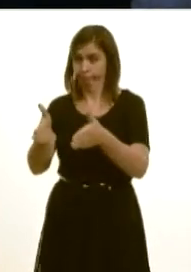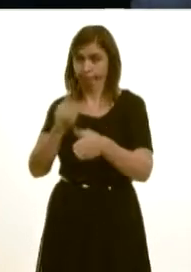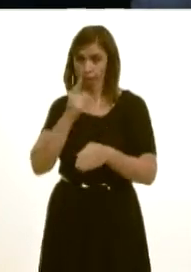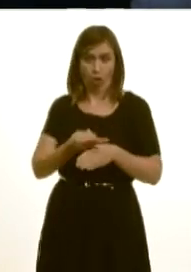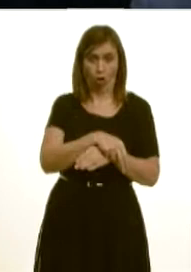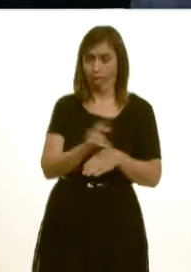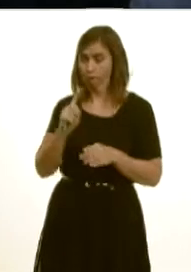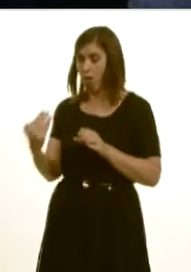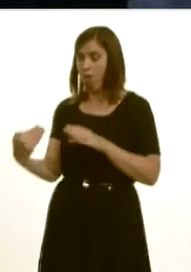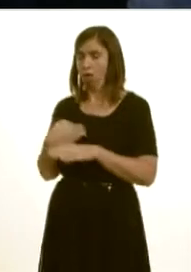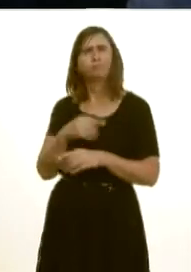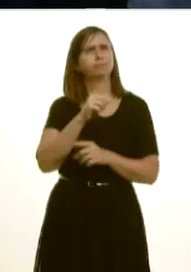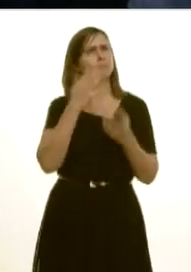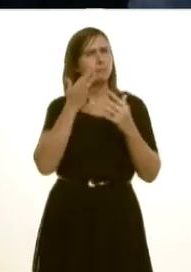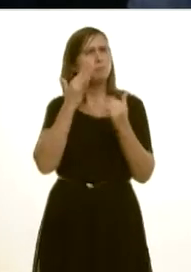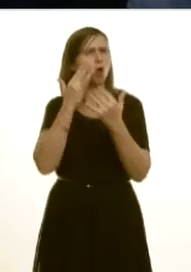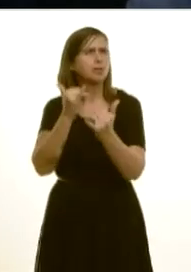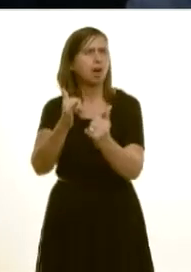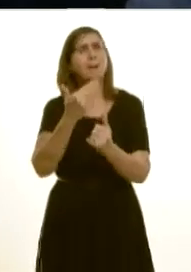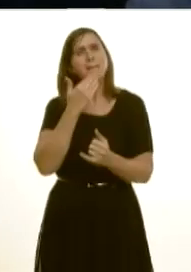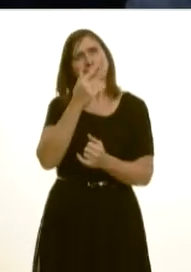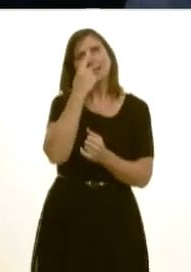in place, and I am monitoring that, but may I ask that you carry out a wider assessment,